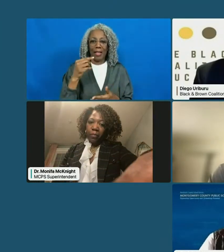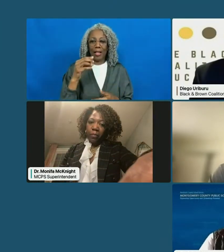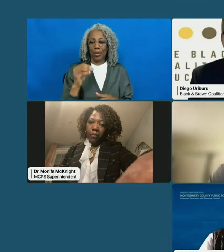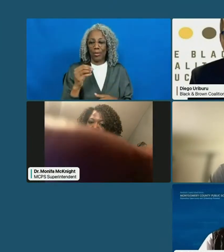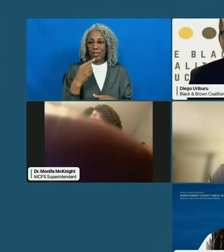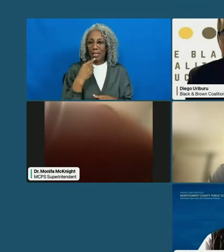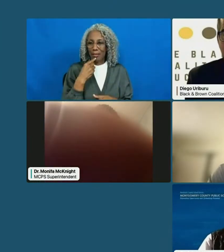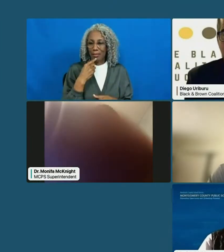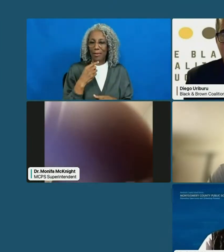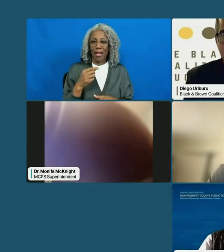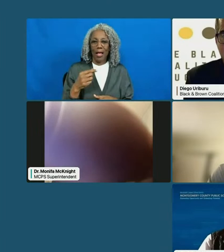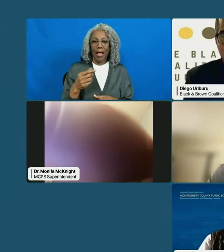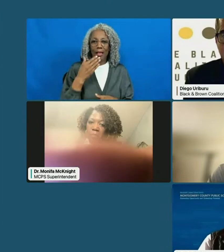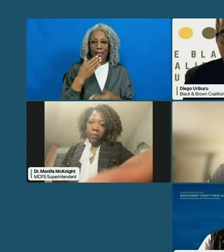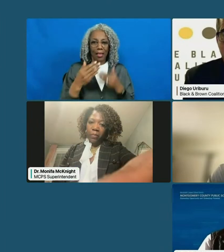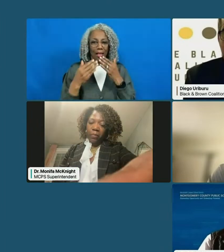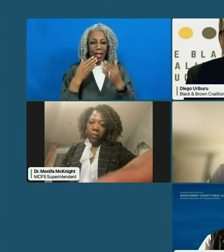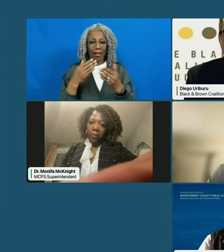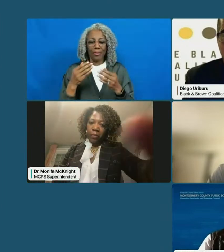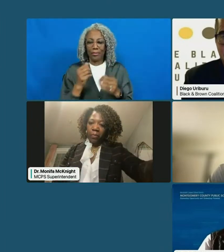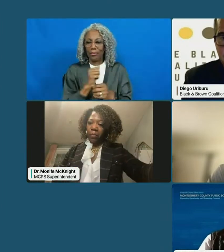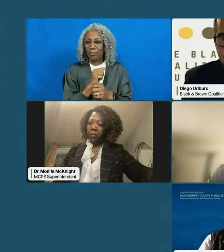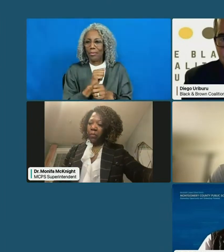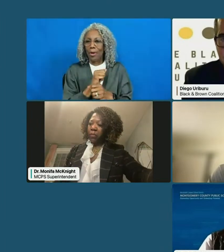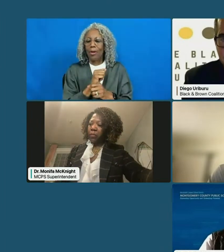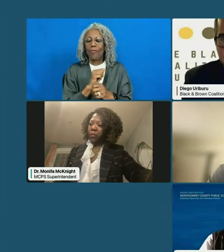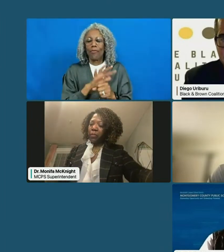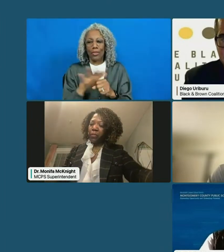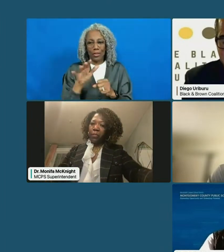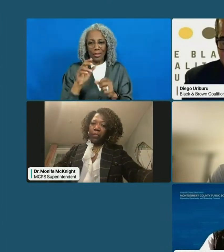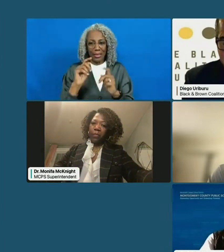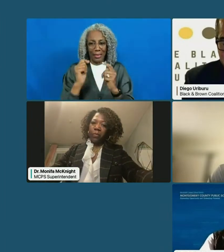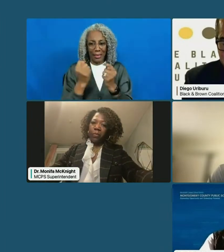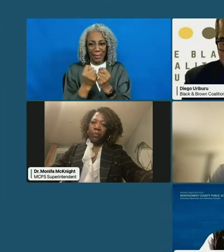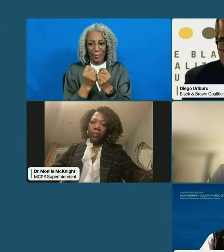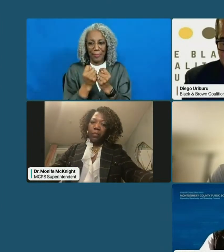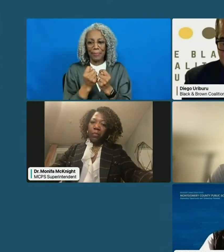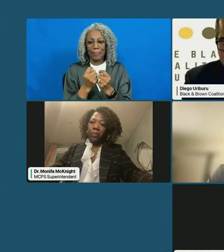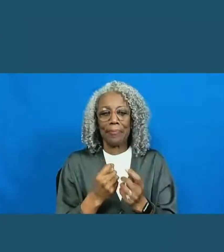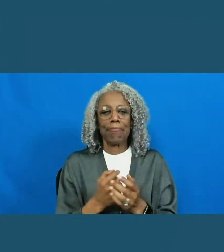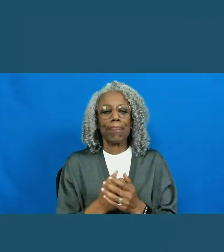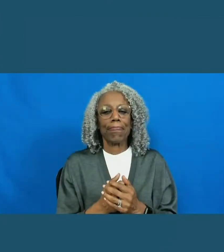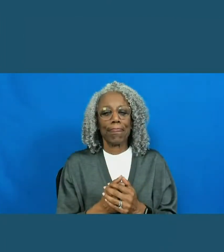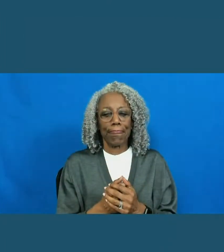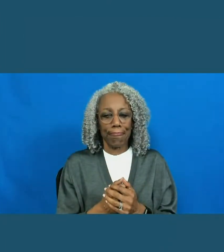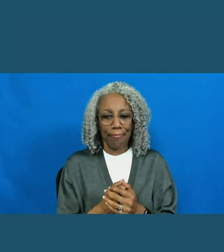again, uh, as Diego said, document night. I want to thank